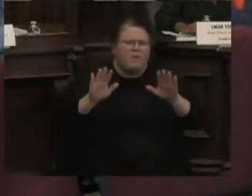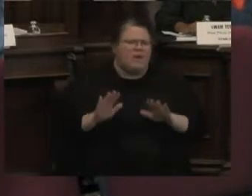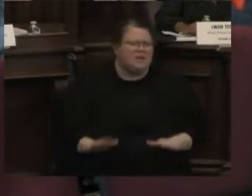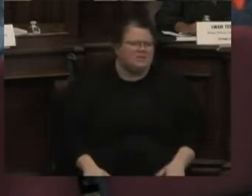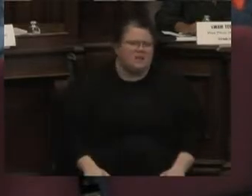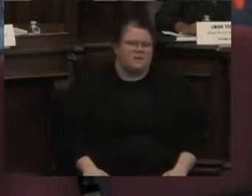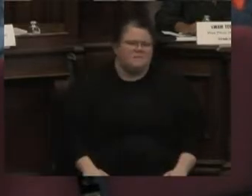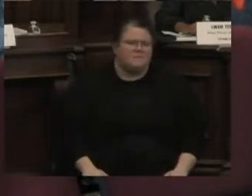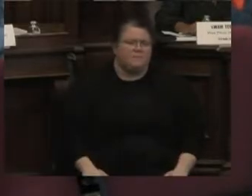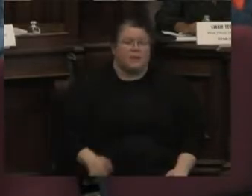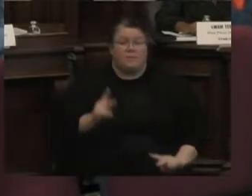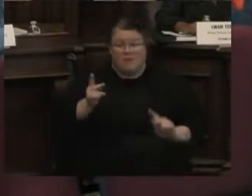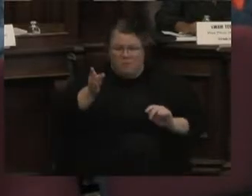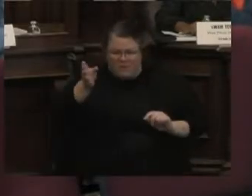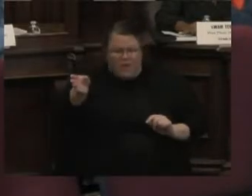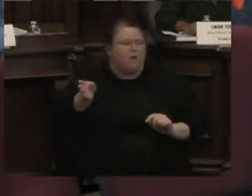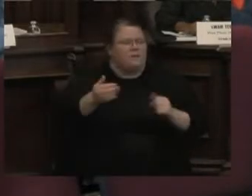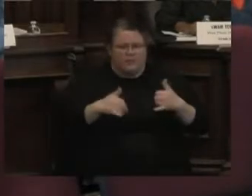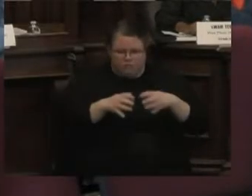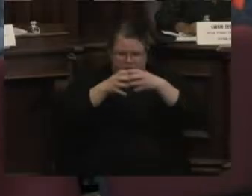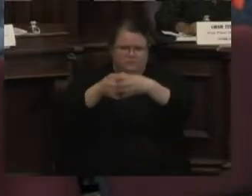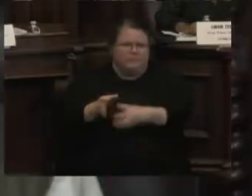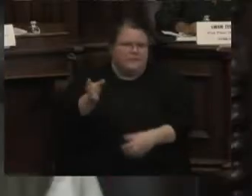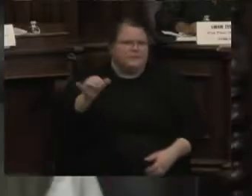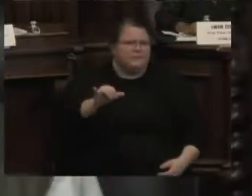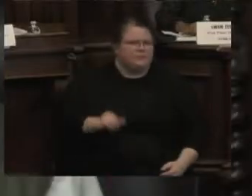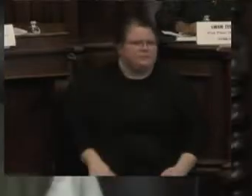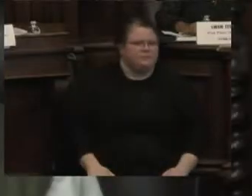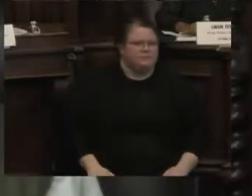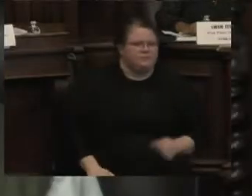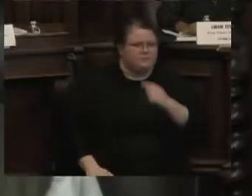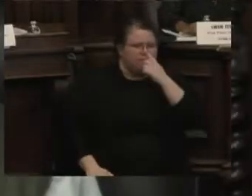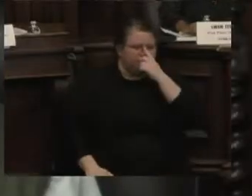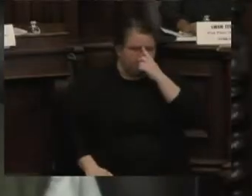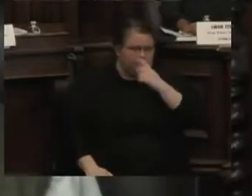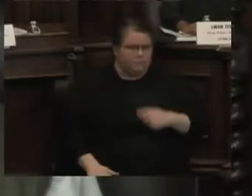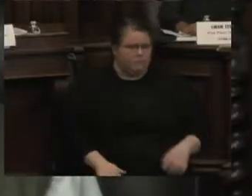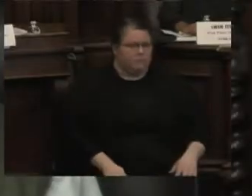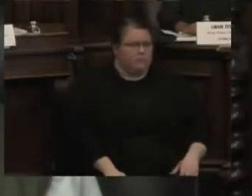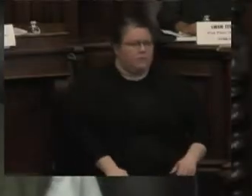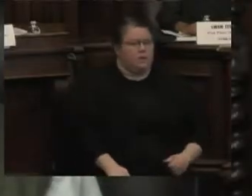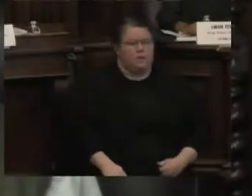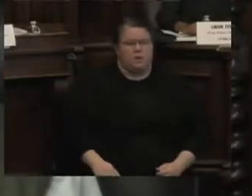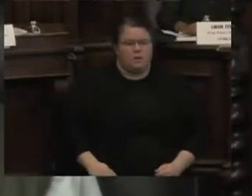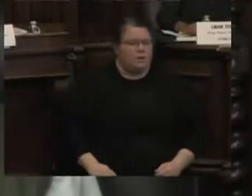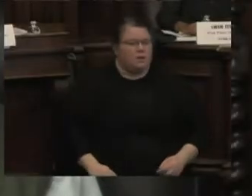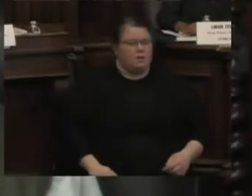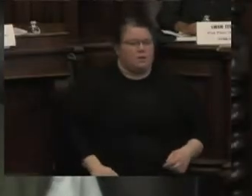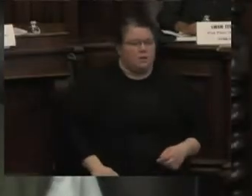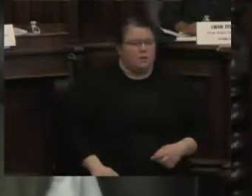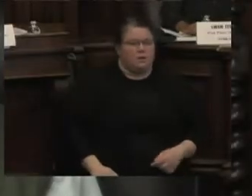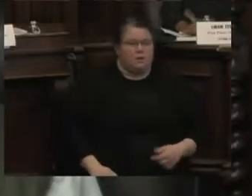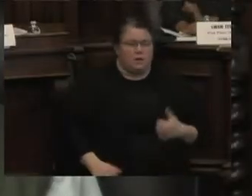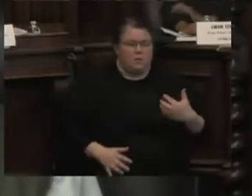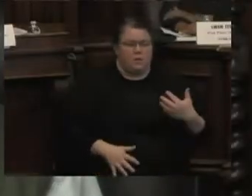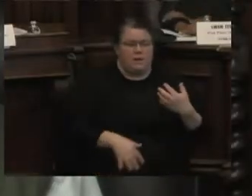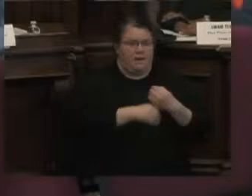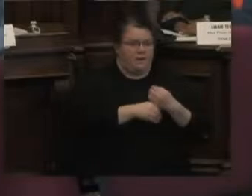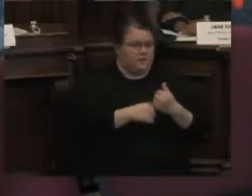going. Our our pace department is amazing. And they really